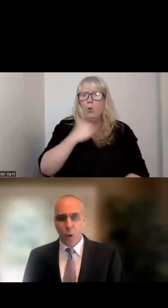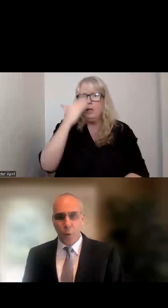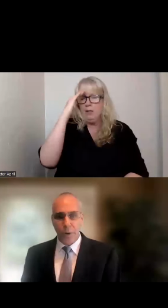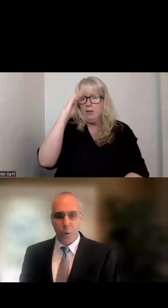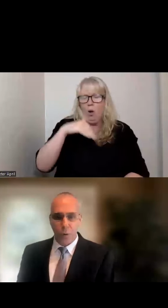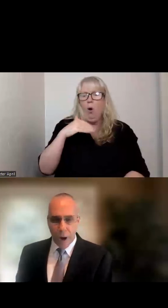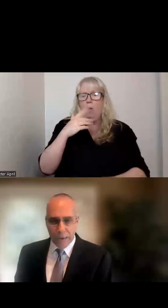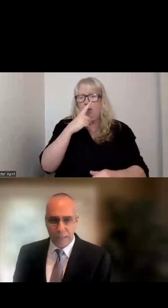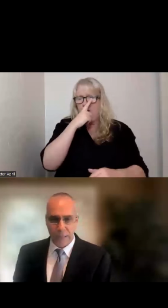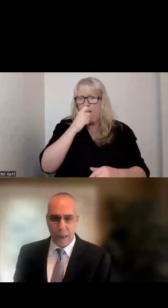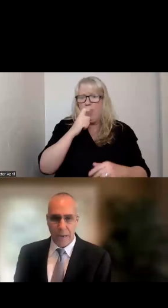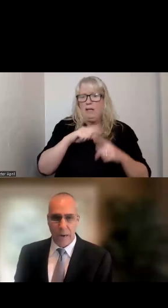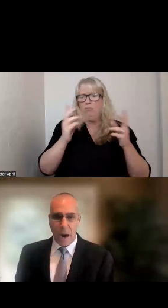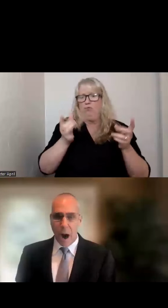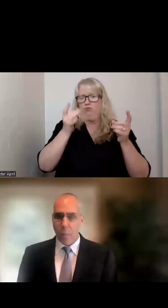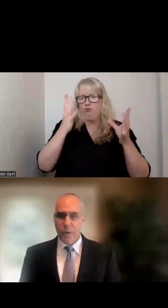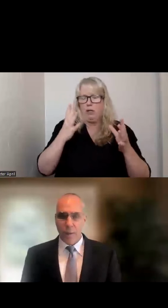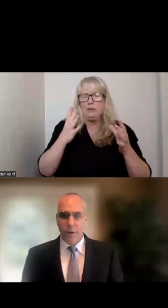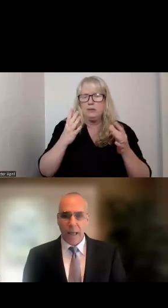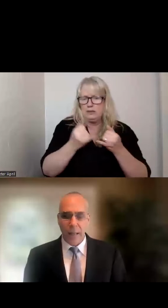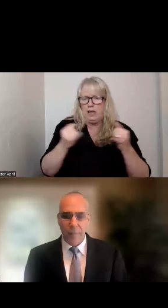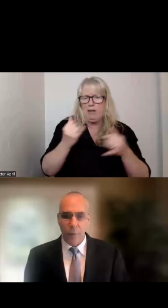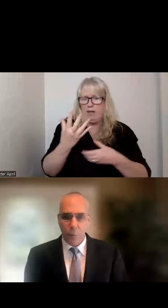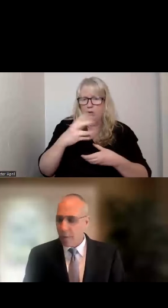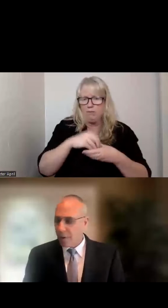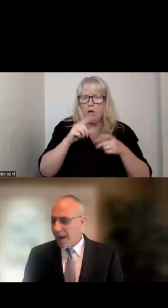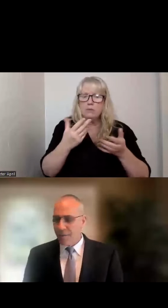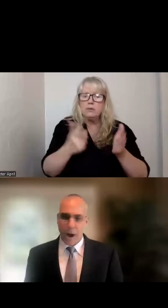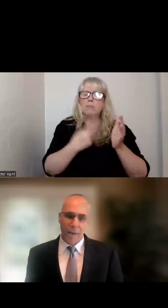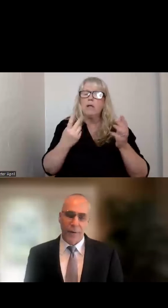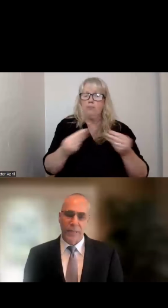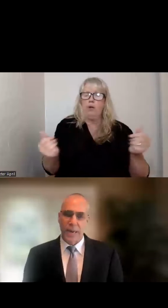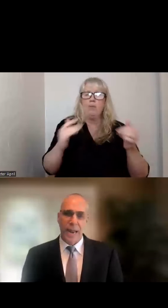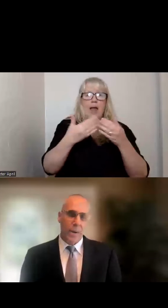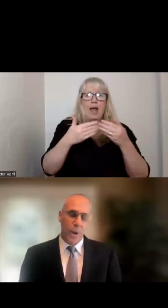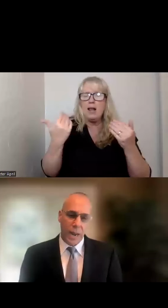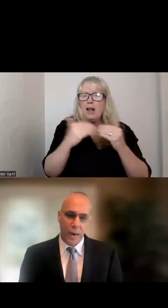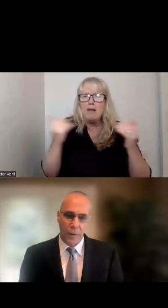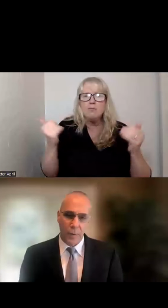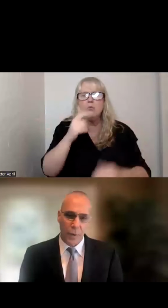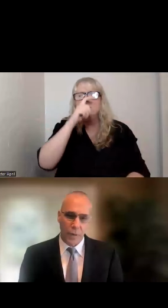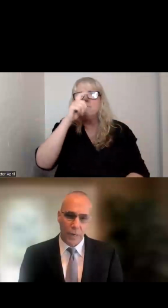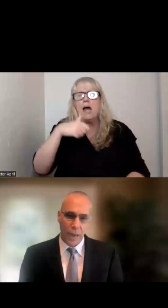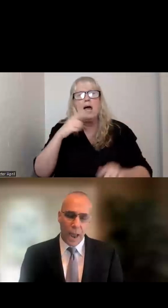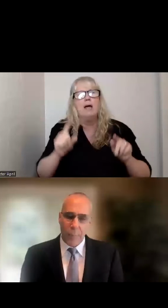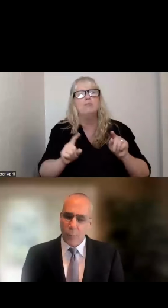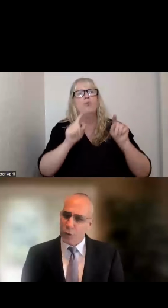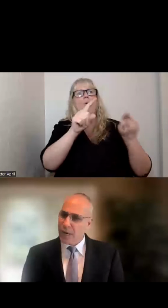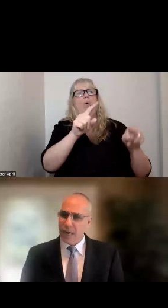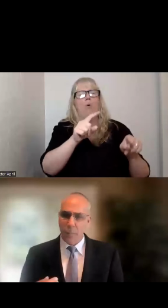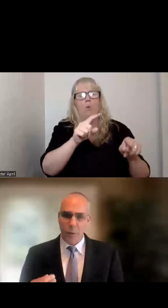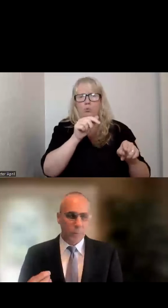THAT GO TO THE CRISIS LINE ARE RESOLVED AT THAT LEVEL WITHOUT HAVING TO SEND ANYBODY OUT IN THE COMMUNITY. WE ARE SEEING NUMBERS